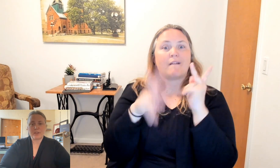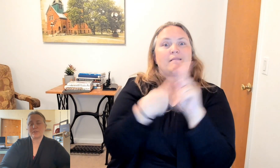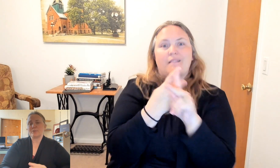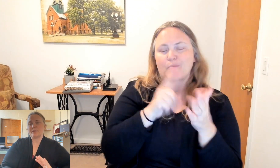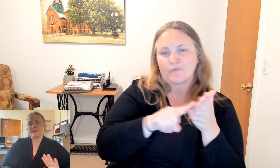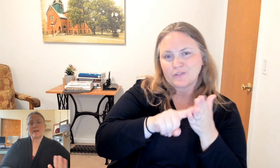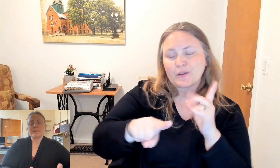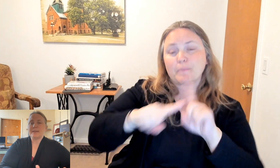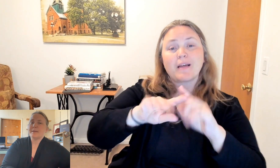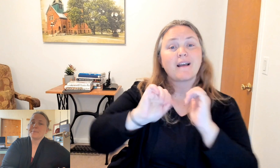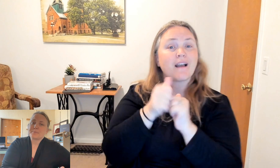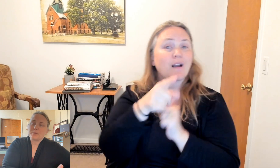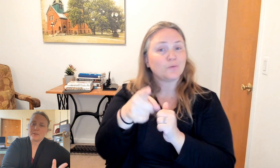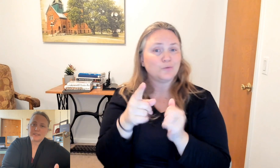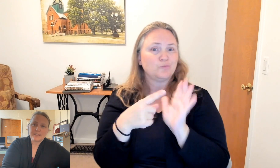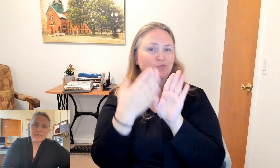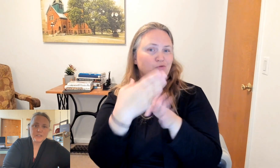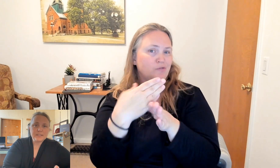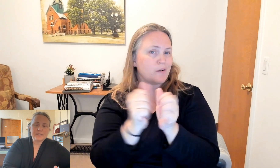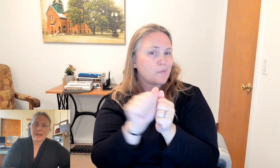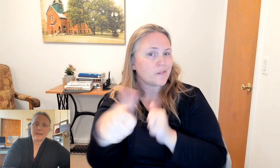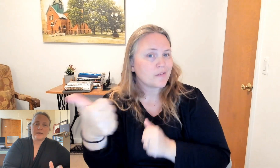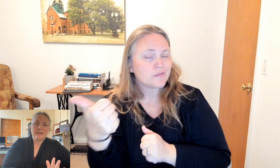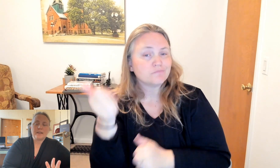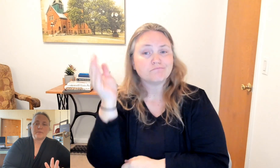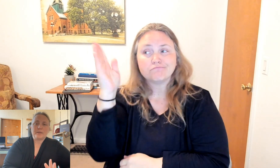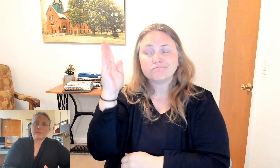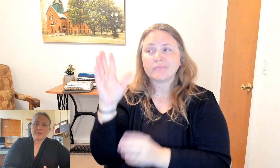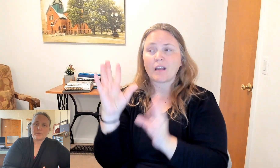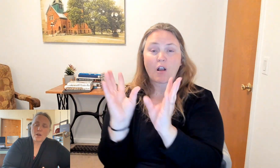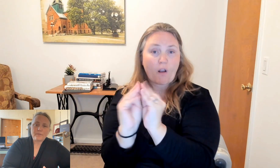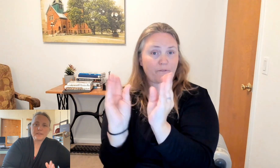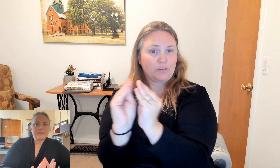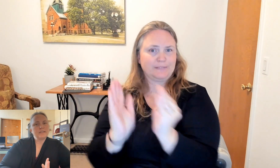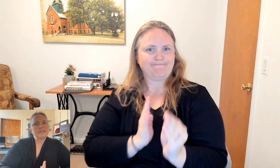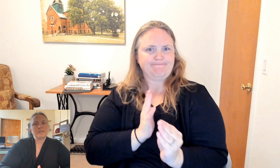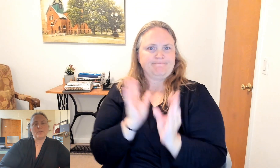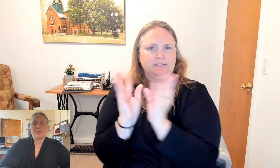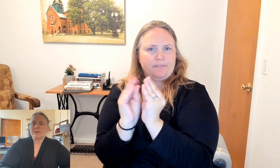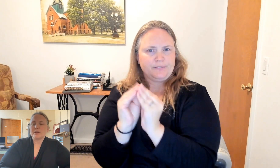with others, whether that be presentations at peer reviewed conferences or